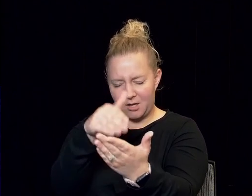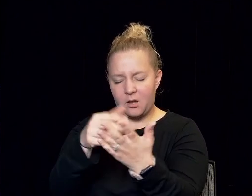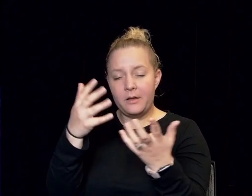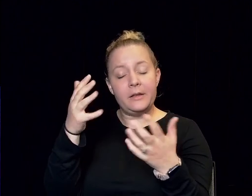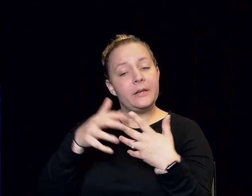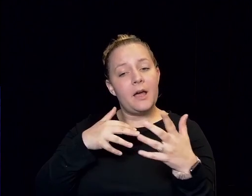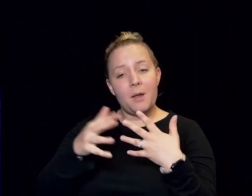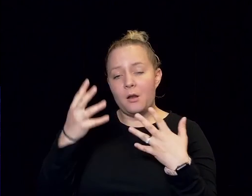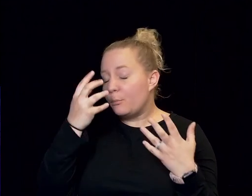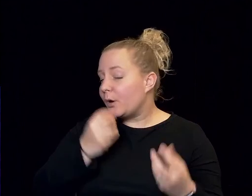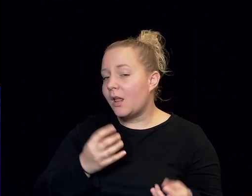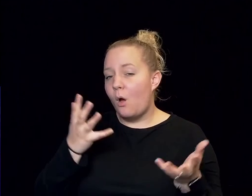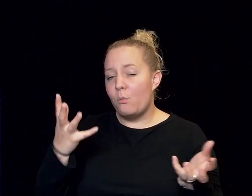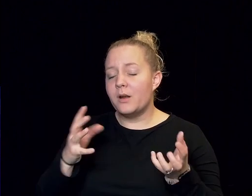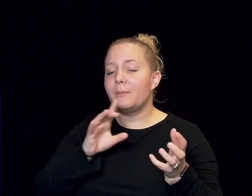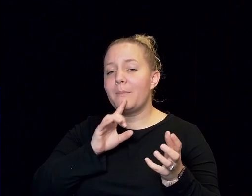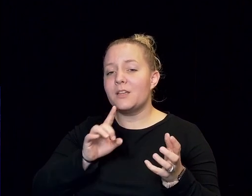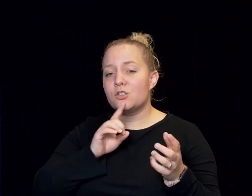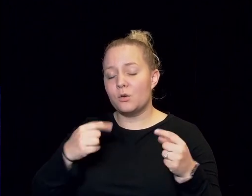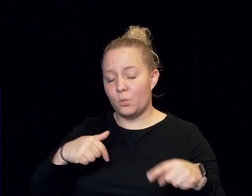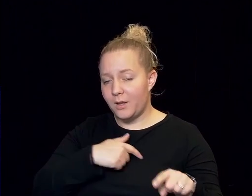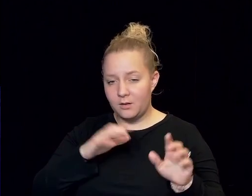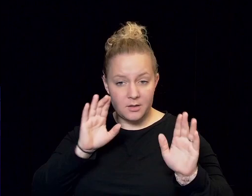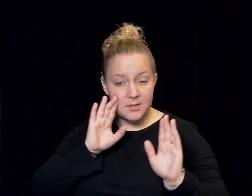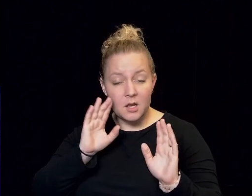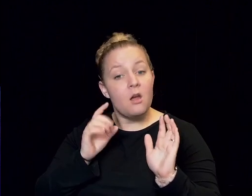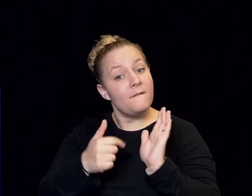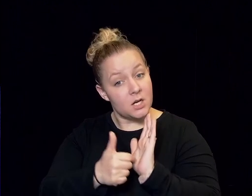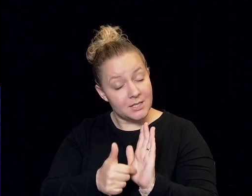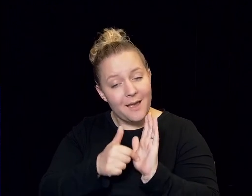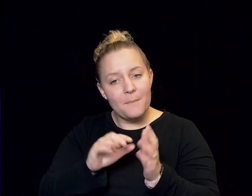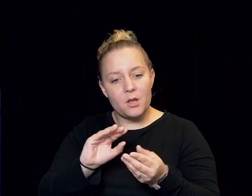but I just want to make sure we are listening here. All right, so for example seven and eight.